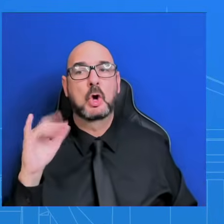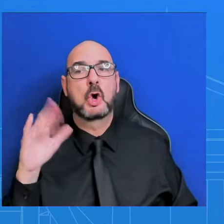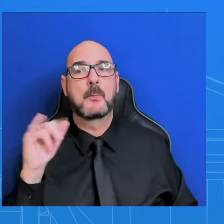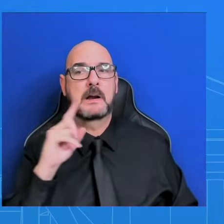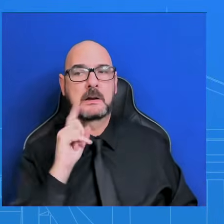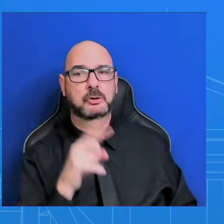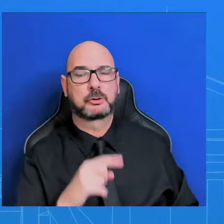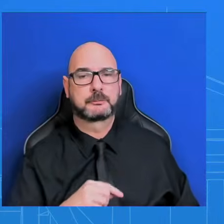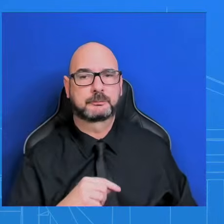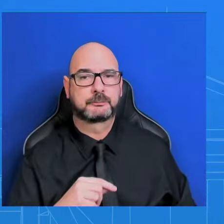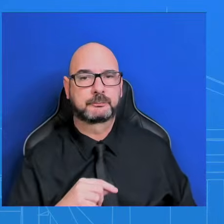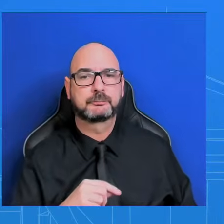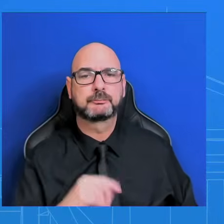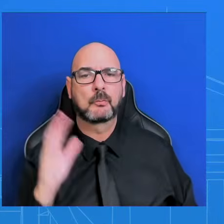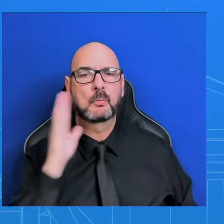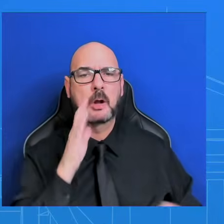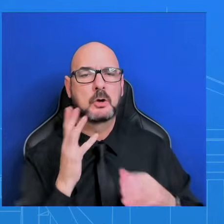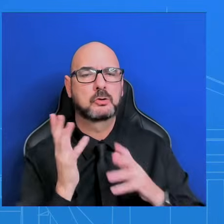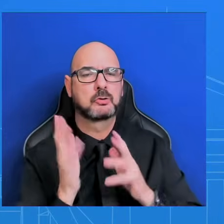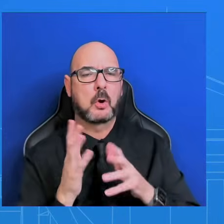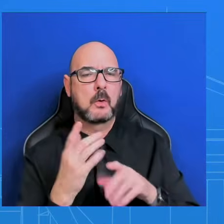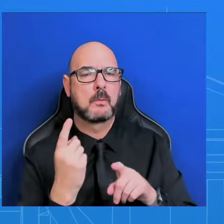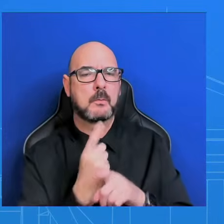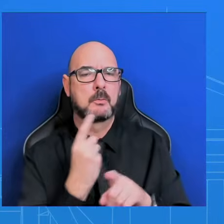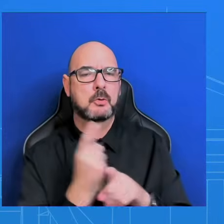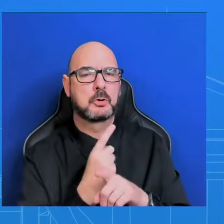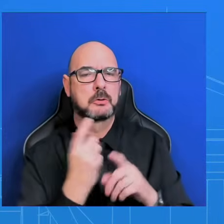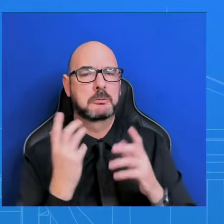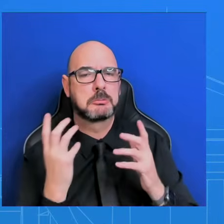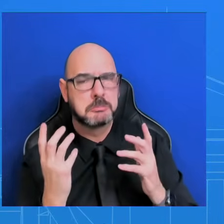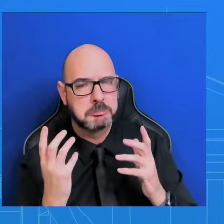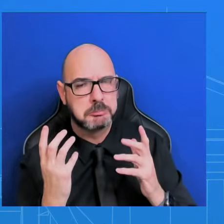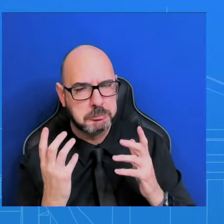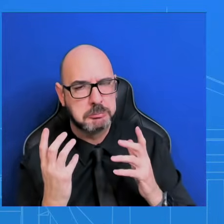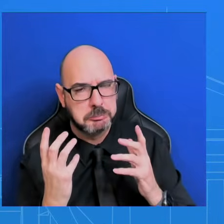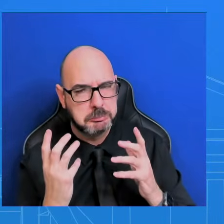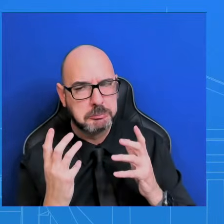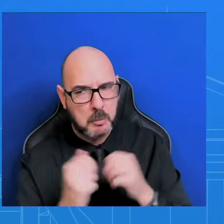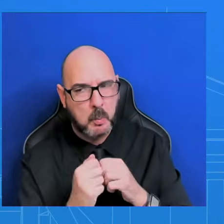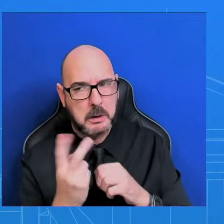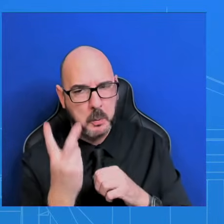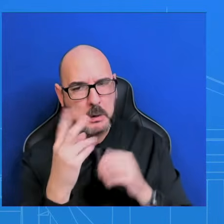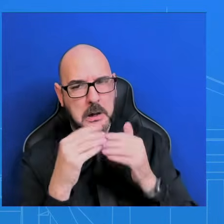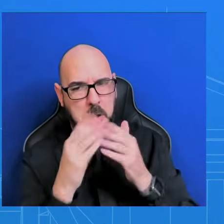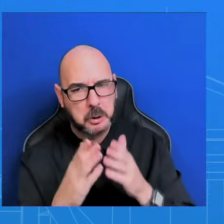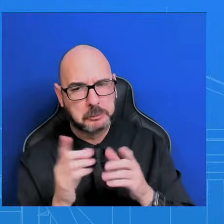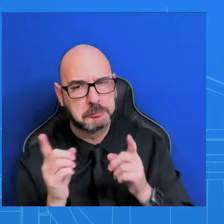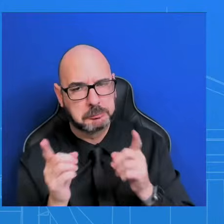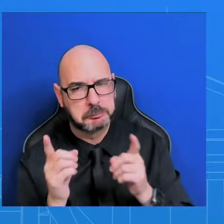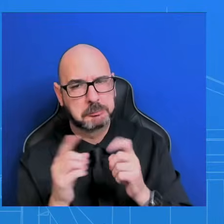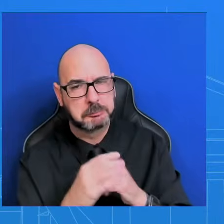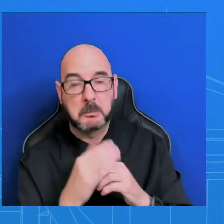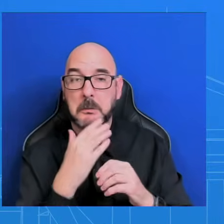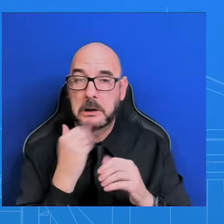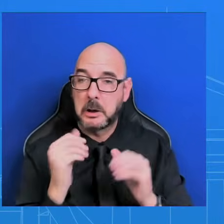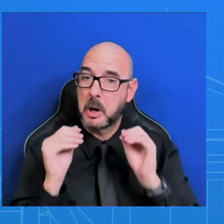This was deemed by both leaders as the -- as the -- the best opportunity for yet another call, Colleen, and I have no doubt that there will be additional calls